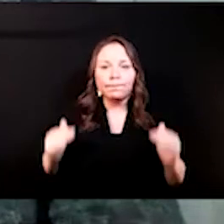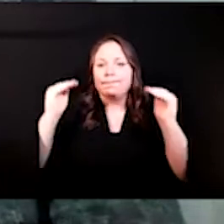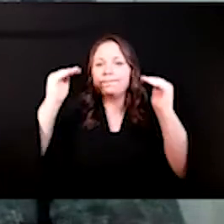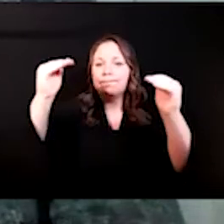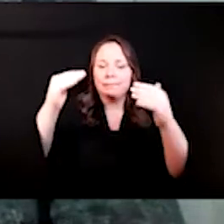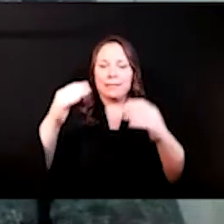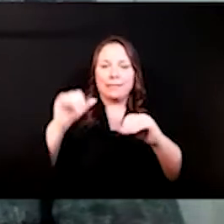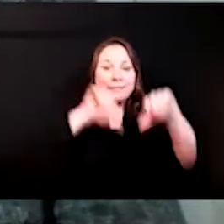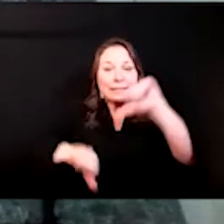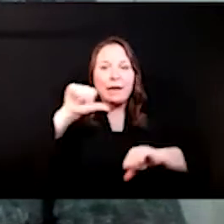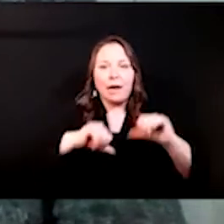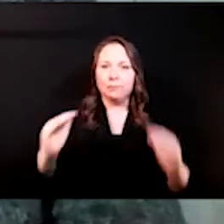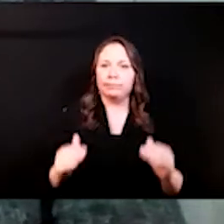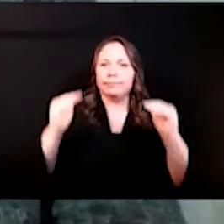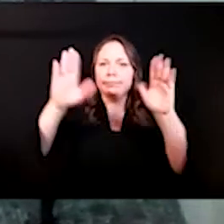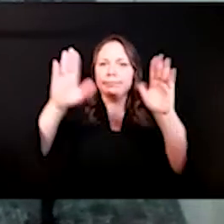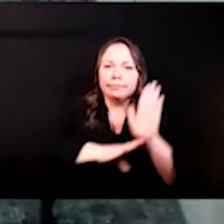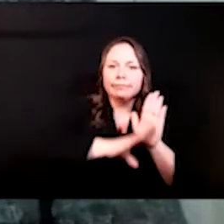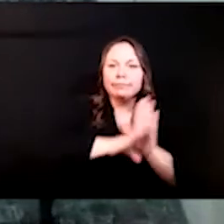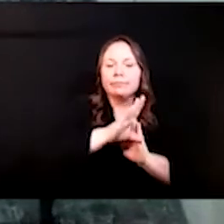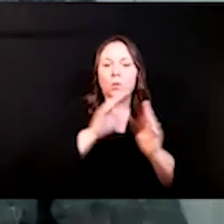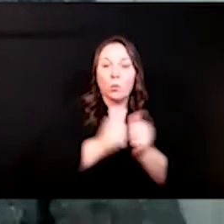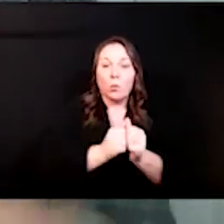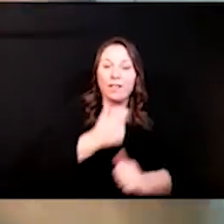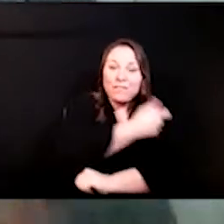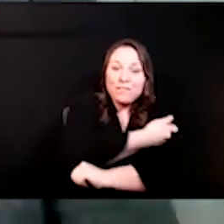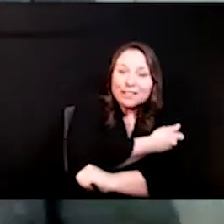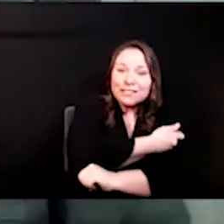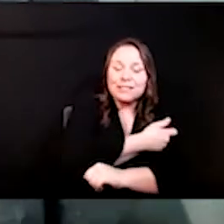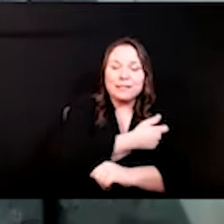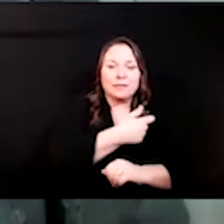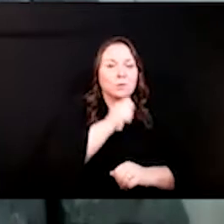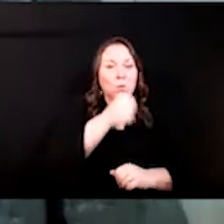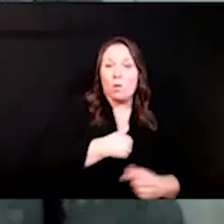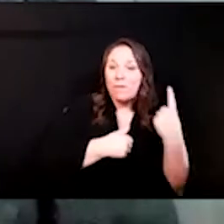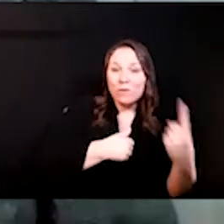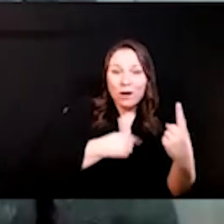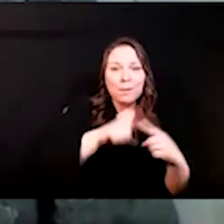SCIENTIFICALLY AND YOU KNOW, WHETHER IT'S WITH REGARD TO THE VACCINES, YOU KNOW, WE DON 'T HAVE JUST ONE VACCINE. WE